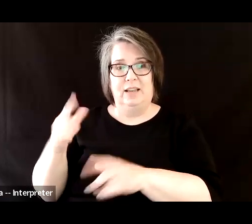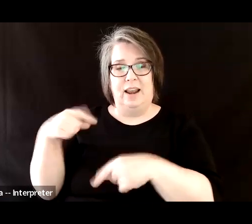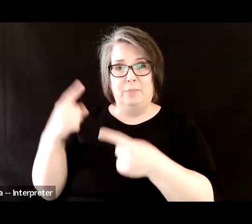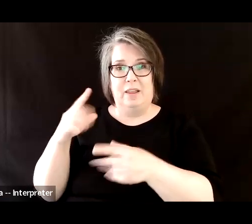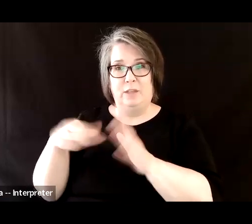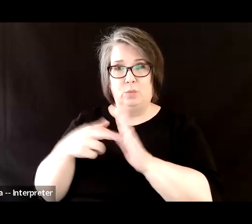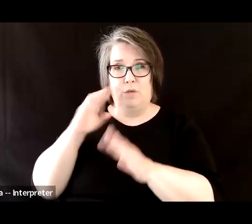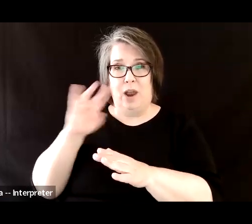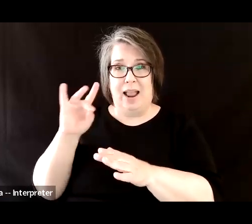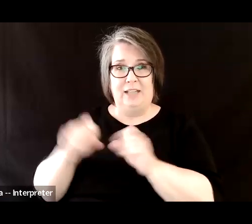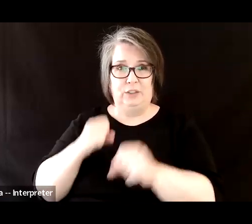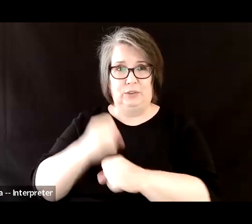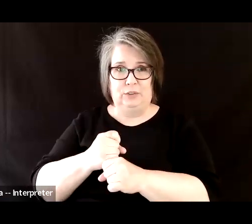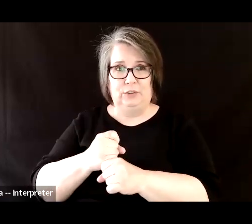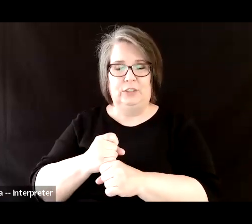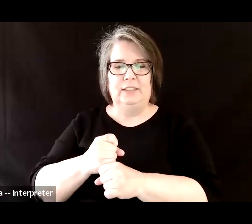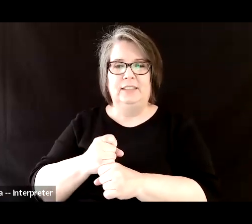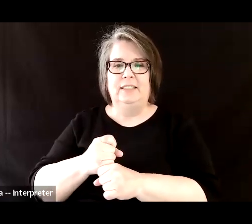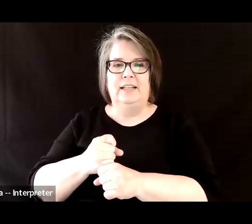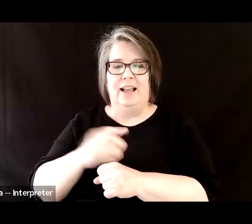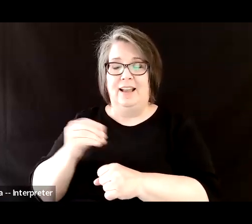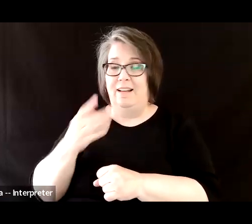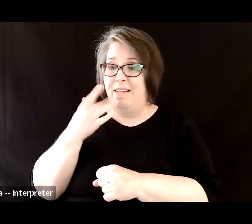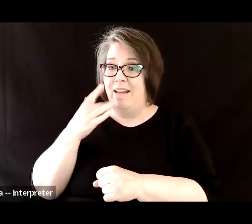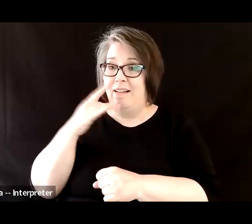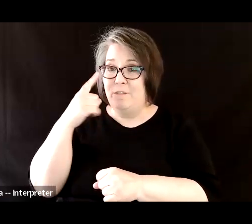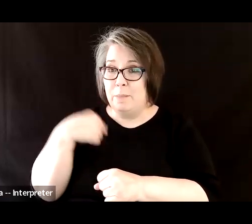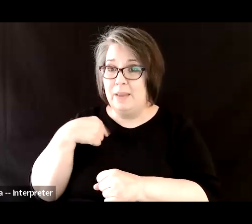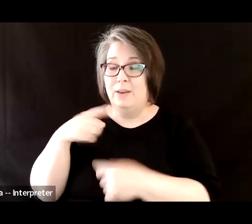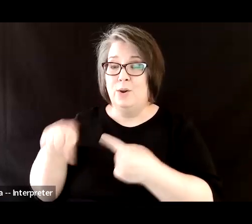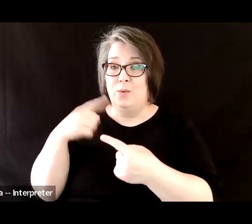about eight years. Luckily for me, when I first